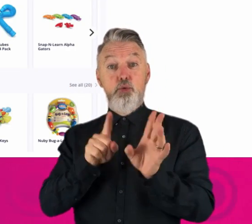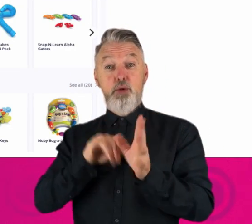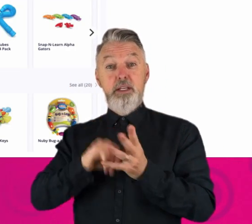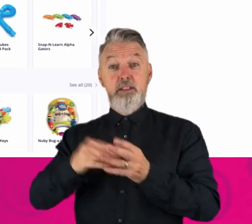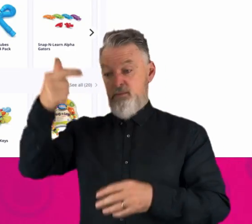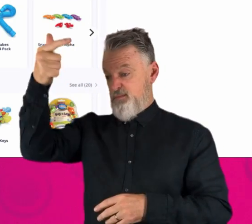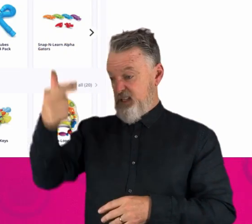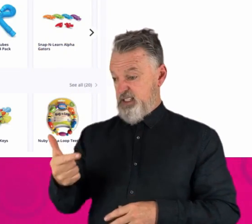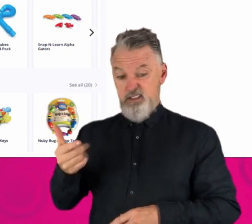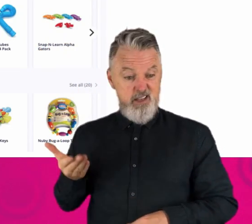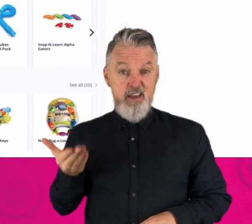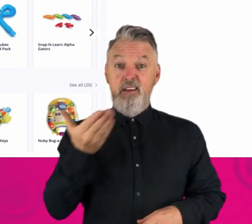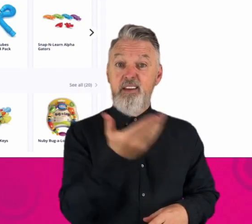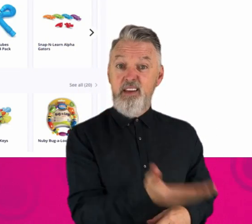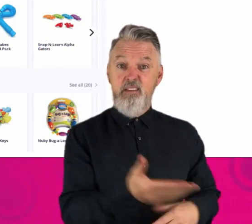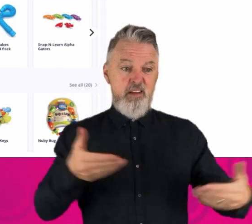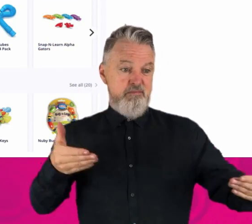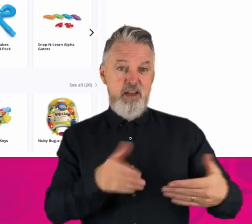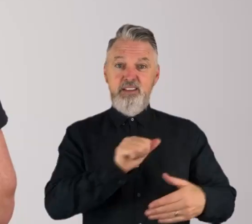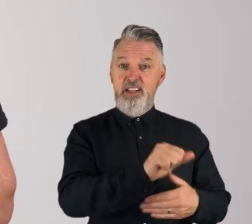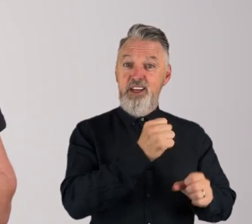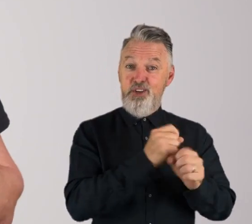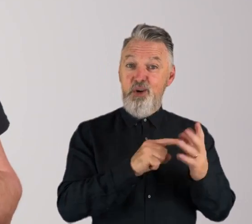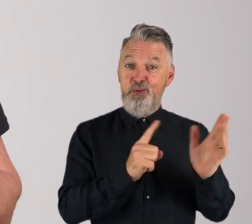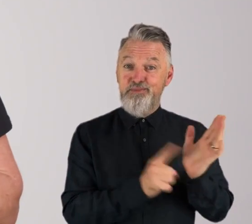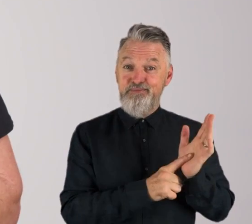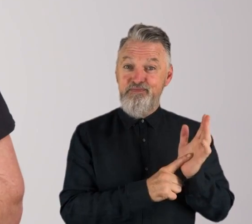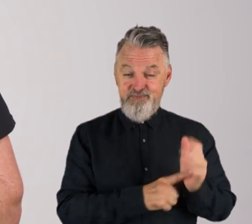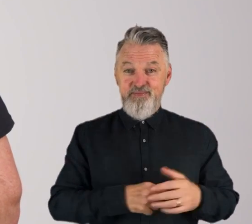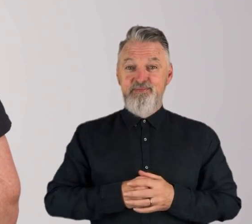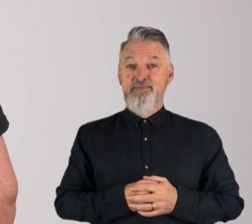of fun and motivating toys that are matched to these goals. Families and therapist can also access the toys